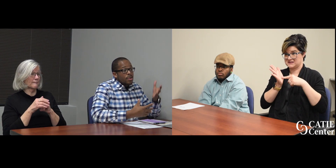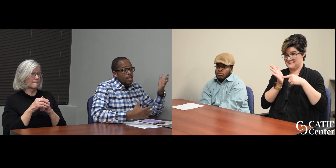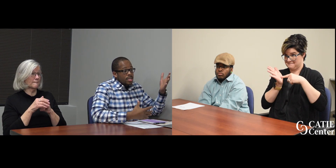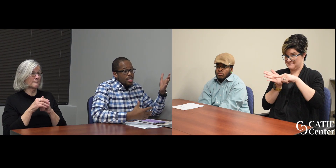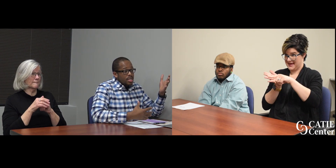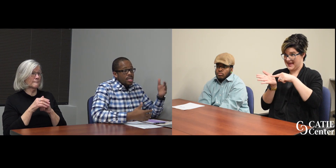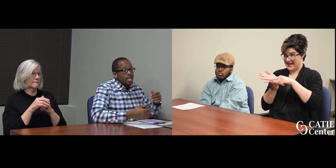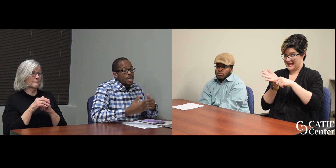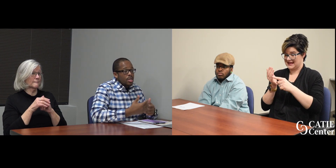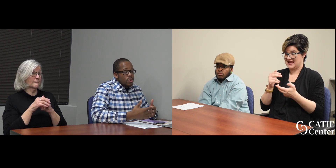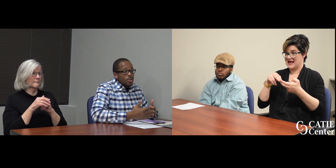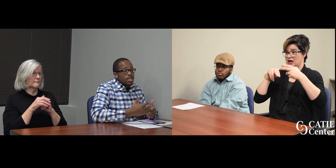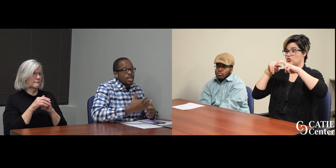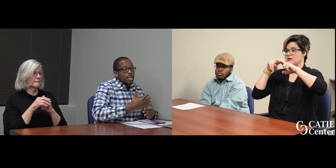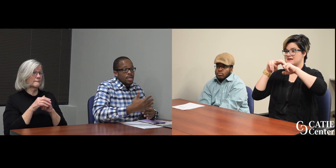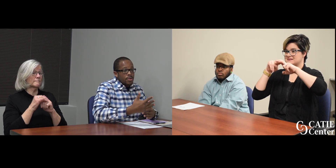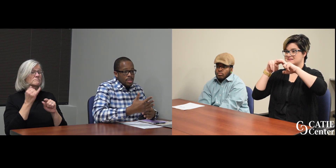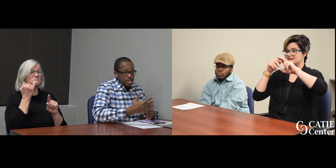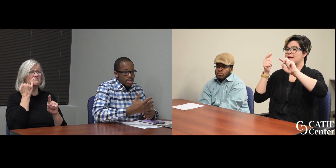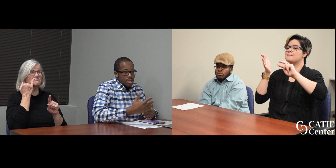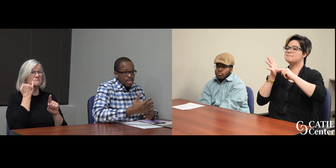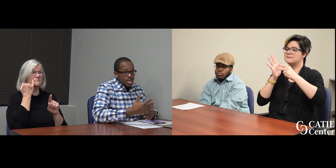increases, then you will see an increase.